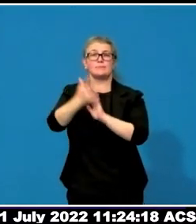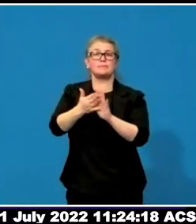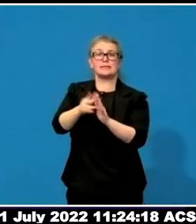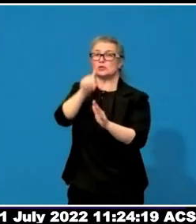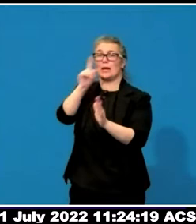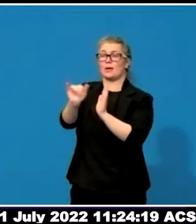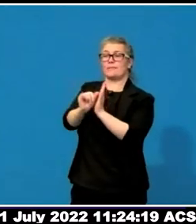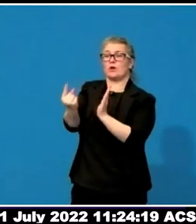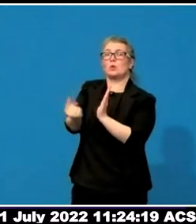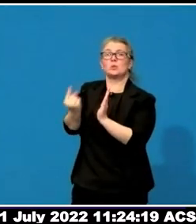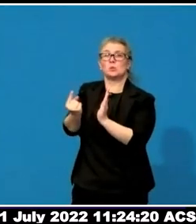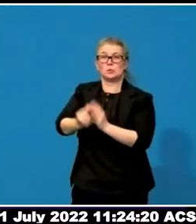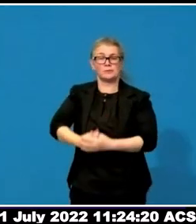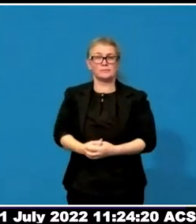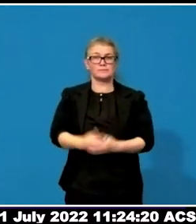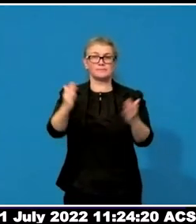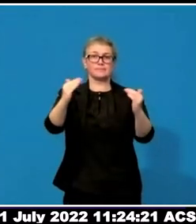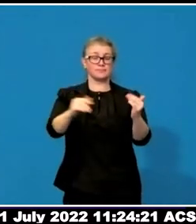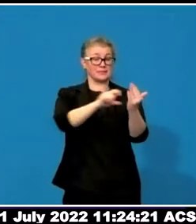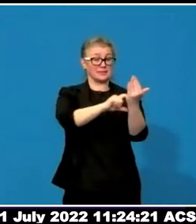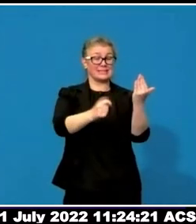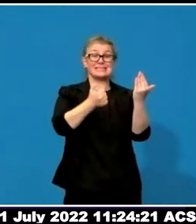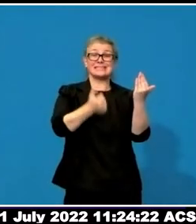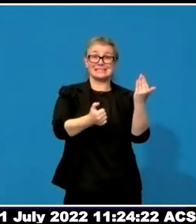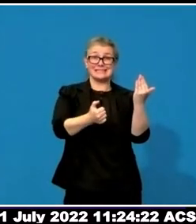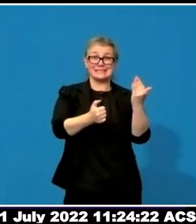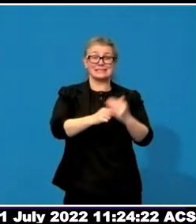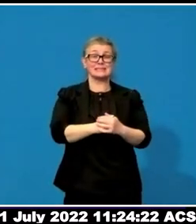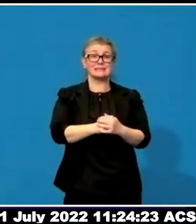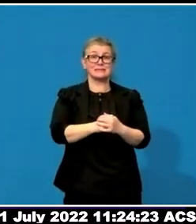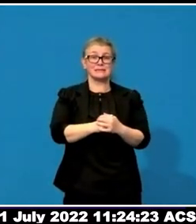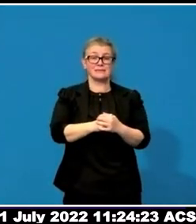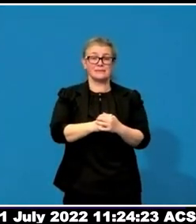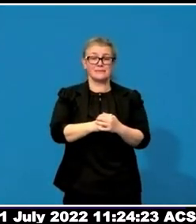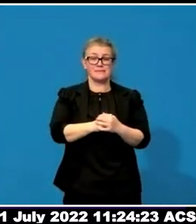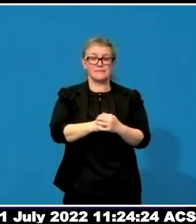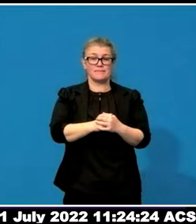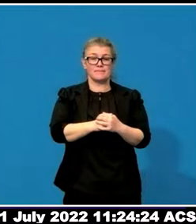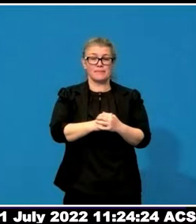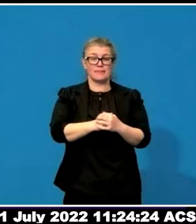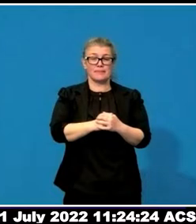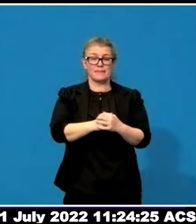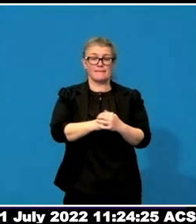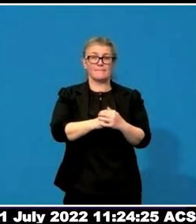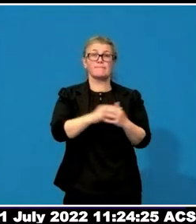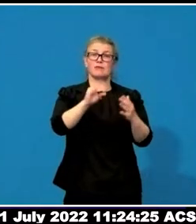Second, section 6M of the Royal Commissions Act 1902 makes it an offence for any person